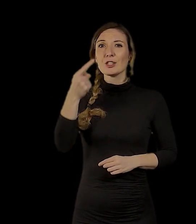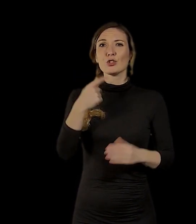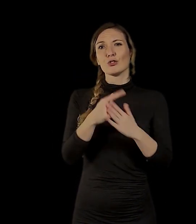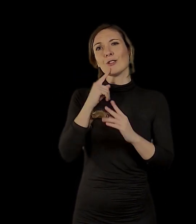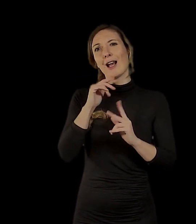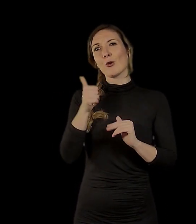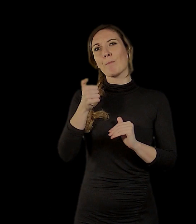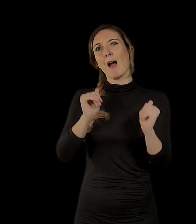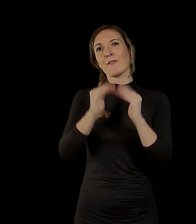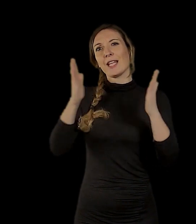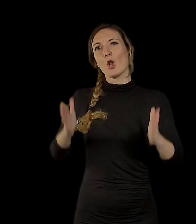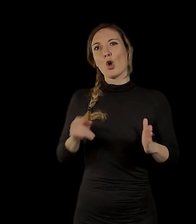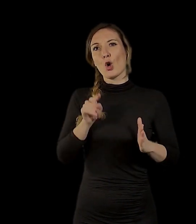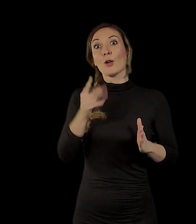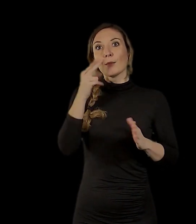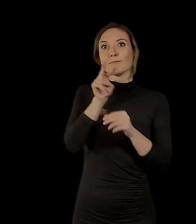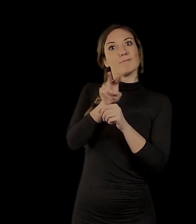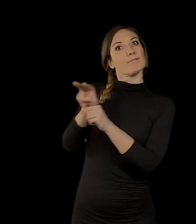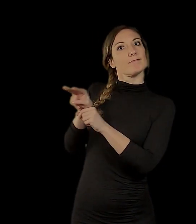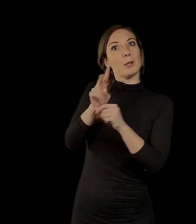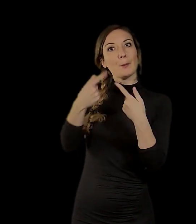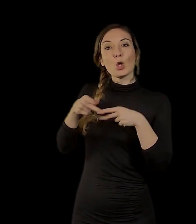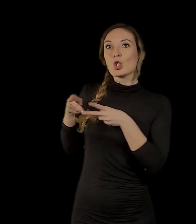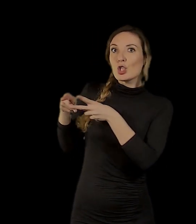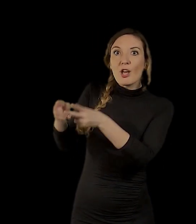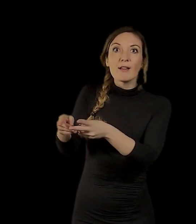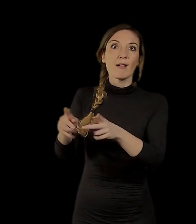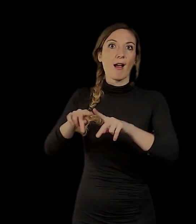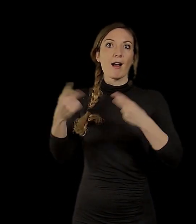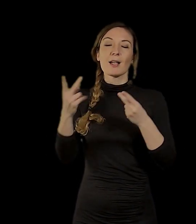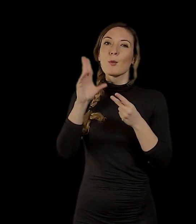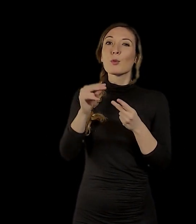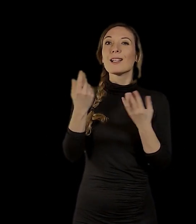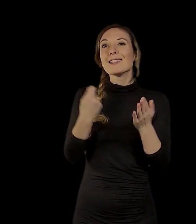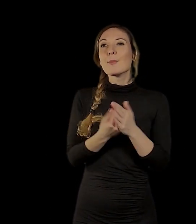I'll just skip over that. There will of course be room for questions.